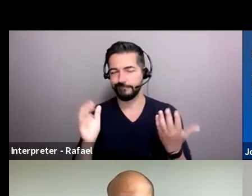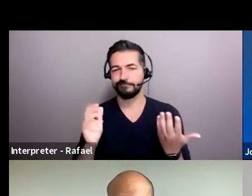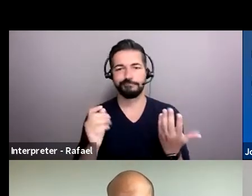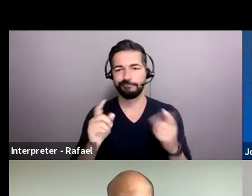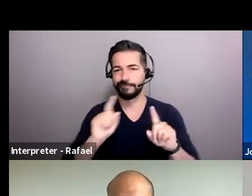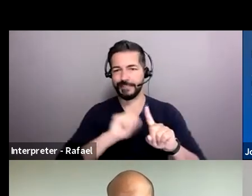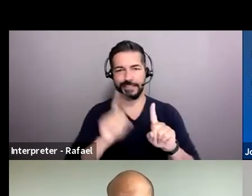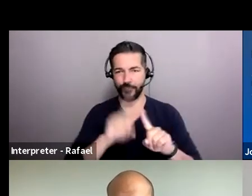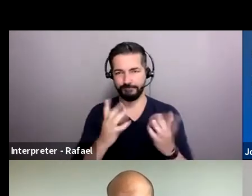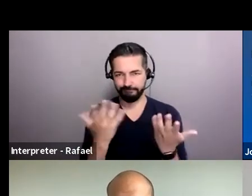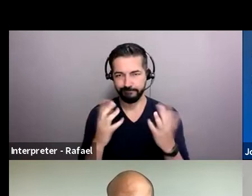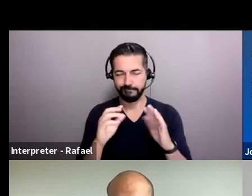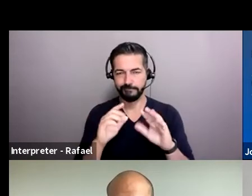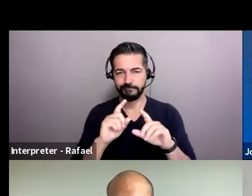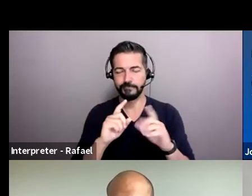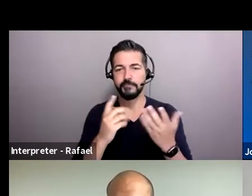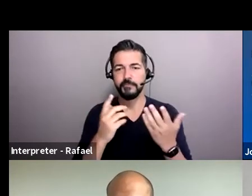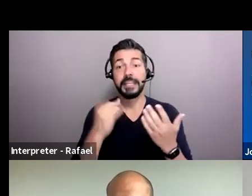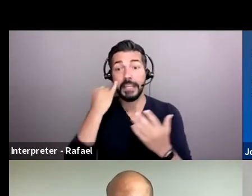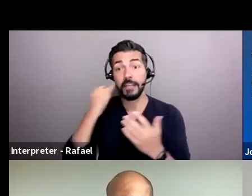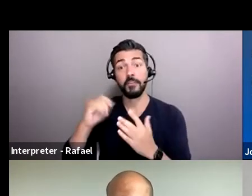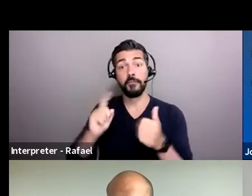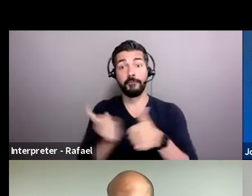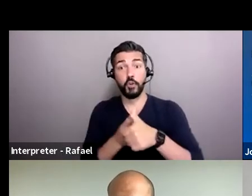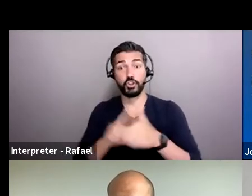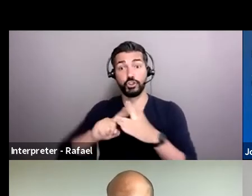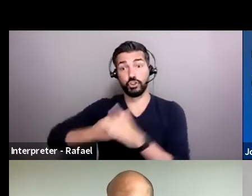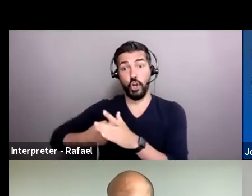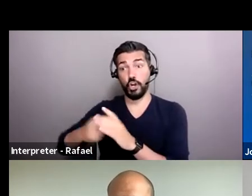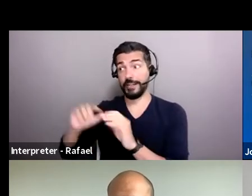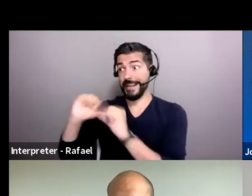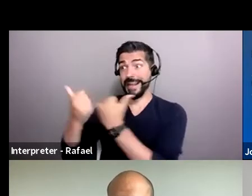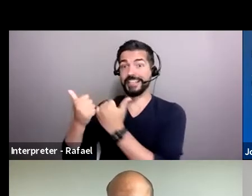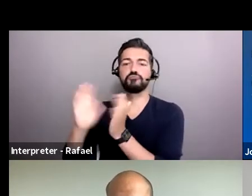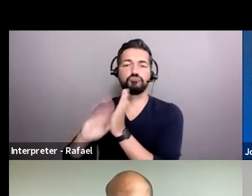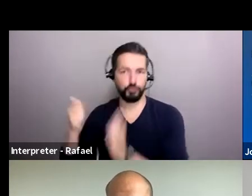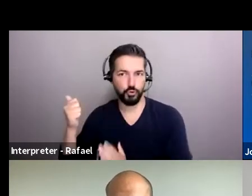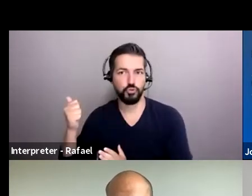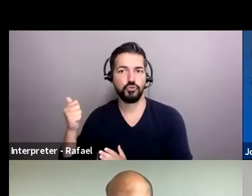If you start with an agency, it's cheaper if you're just starting out.